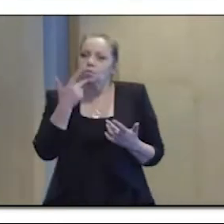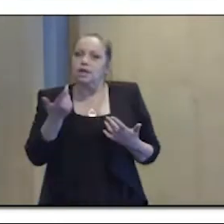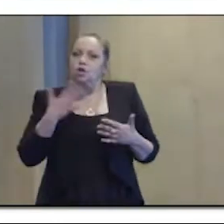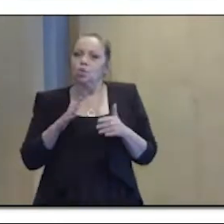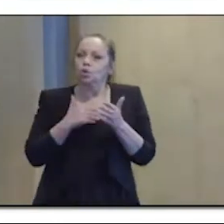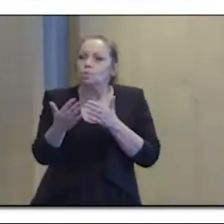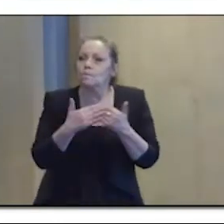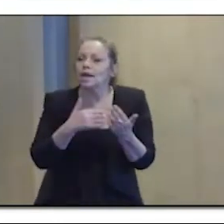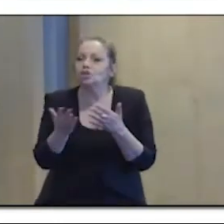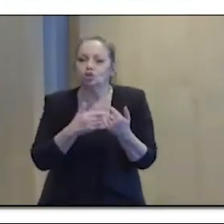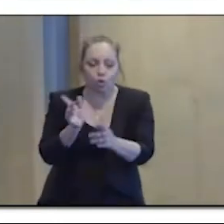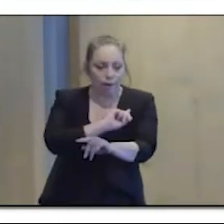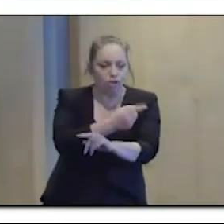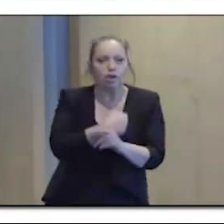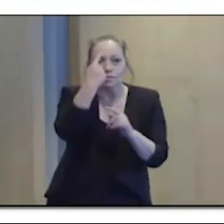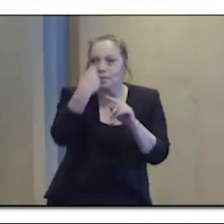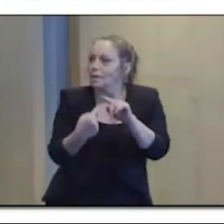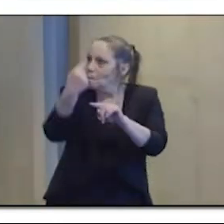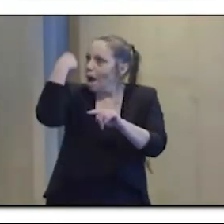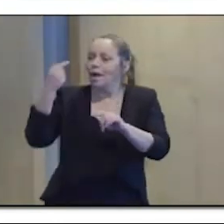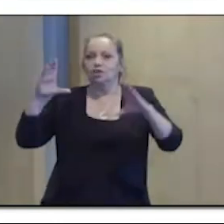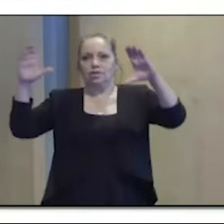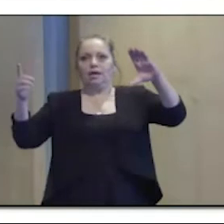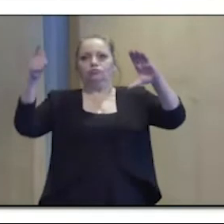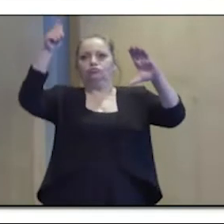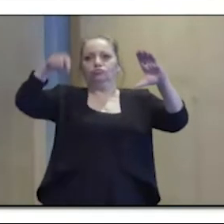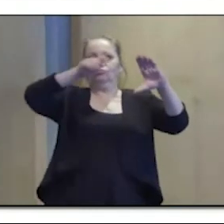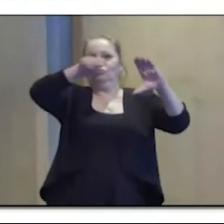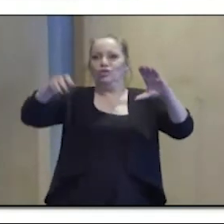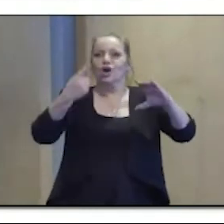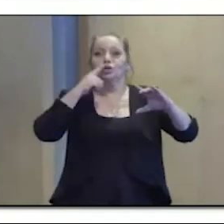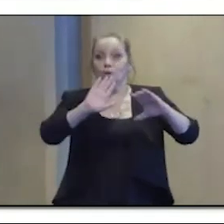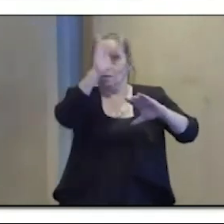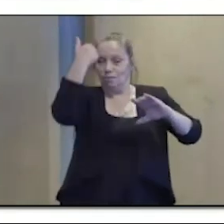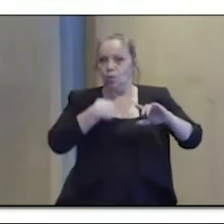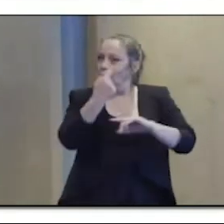if you can think back to that really colorful pie chart that I put up earlier, a battery is going